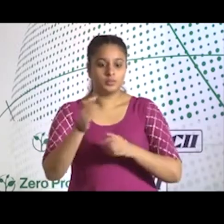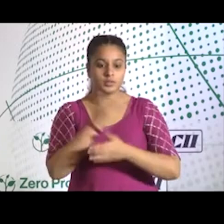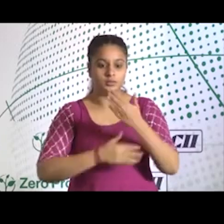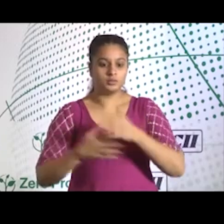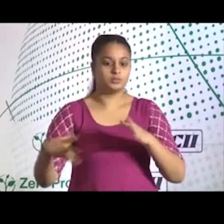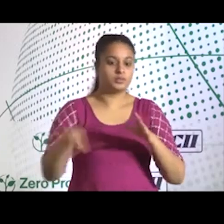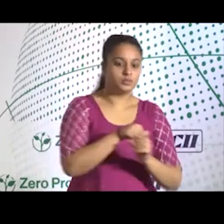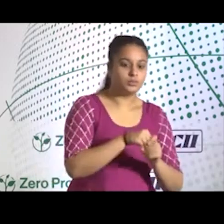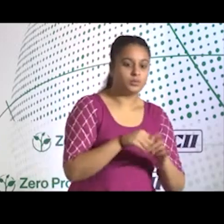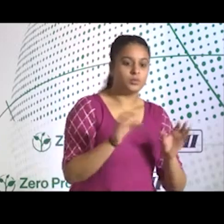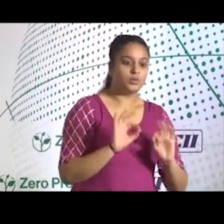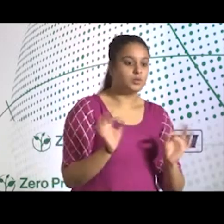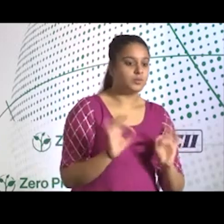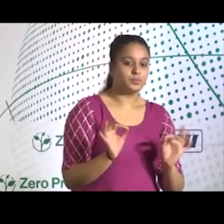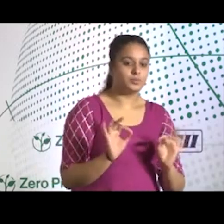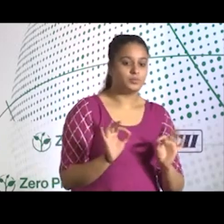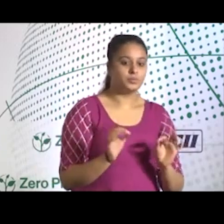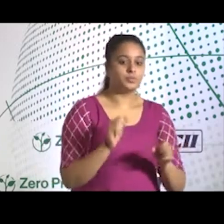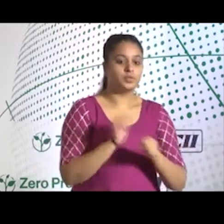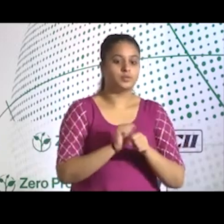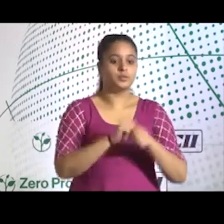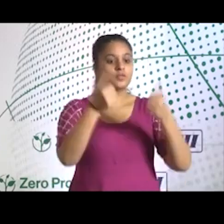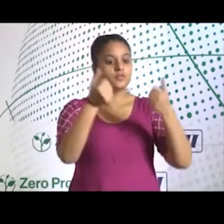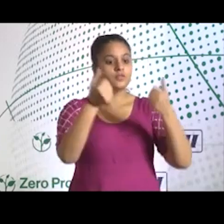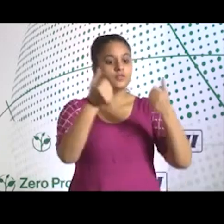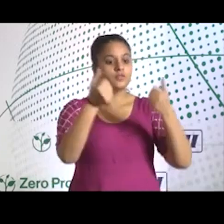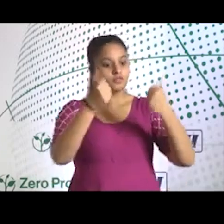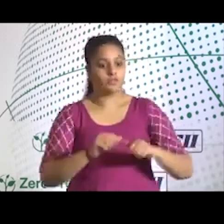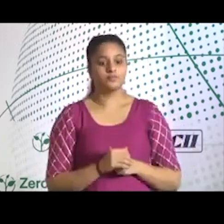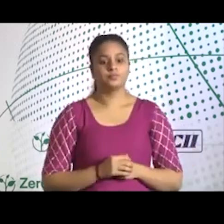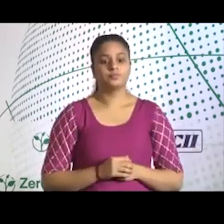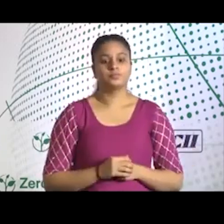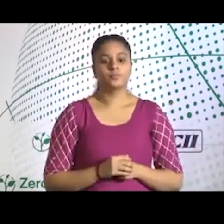You can't build something for people with disabilities without people